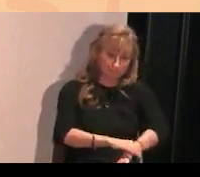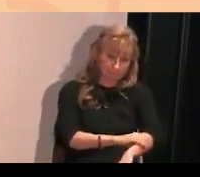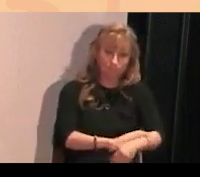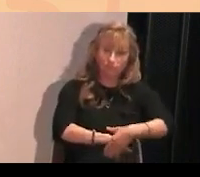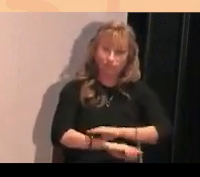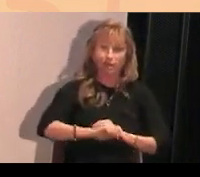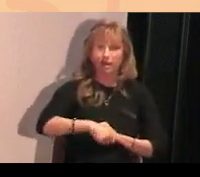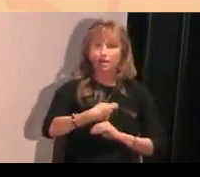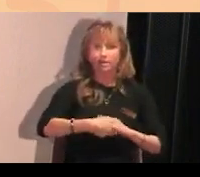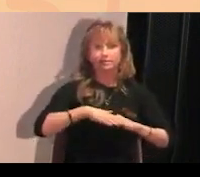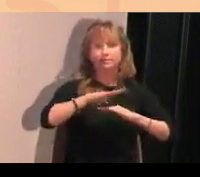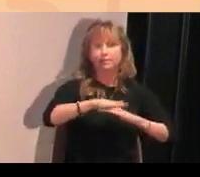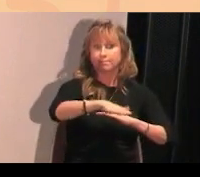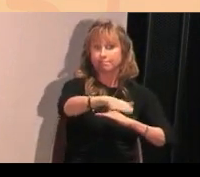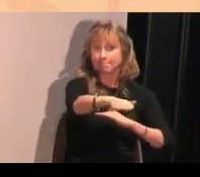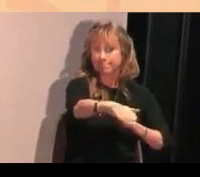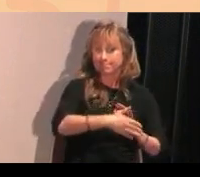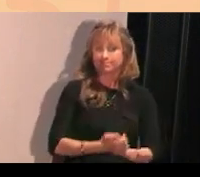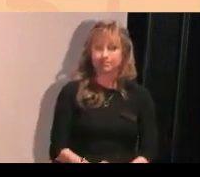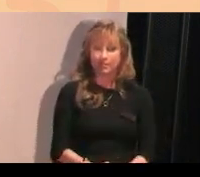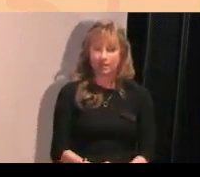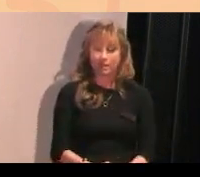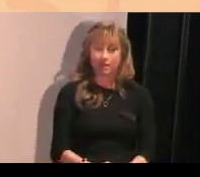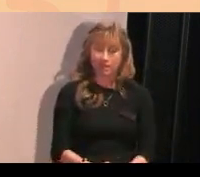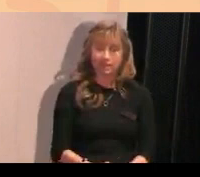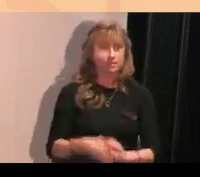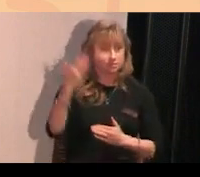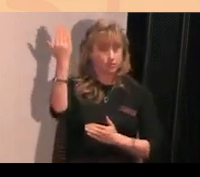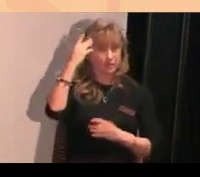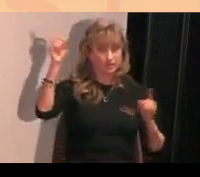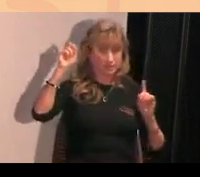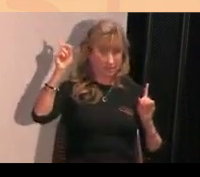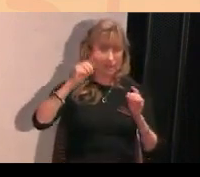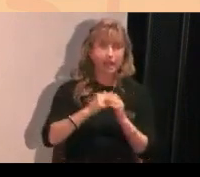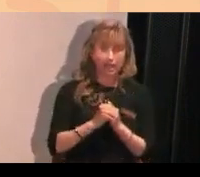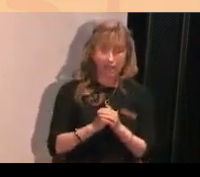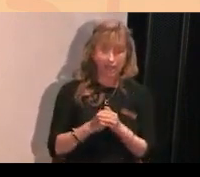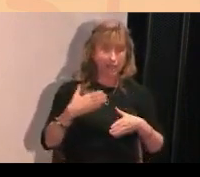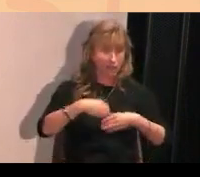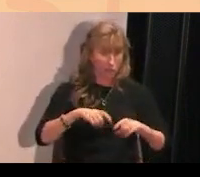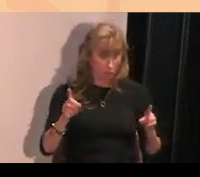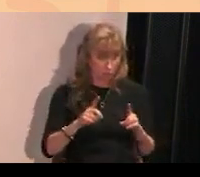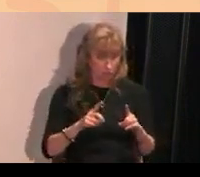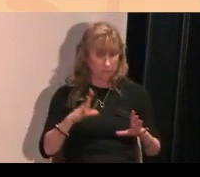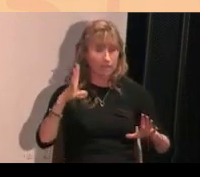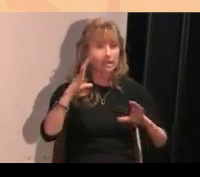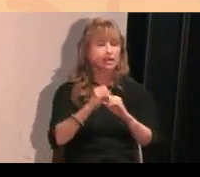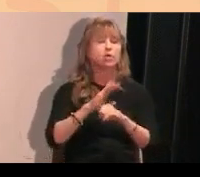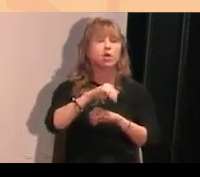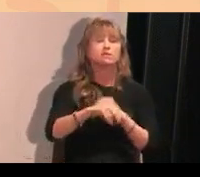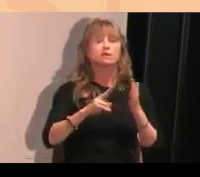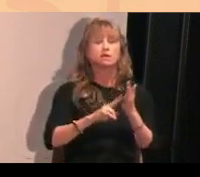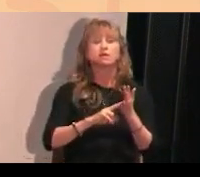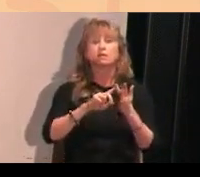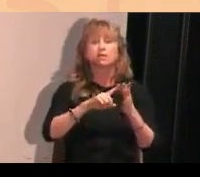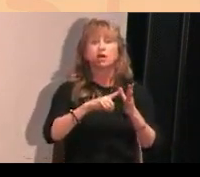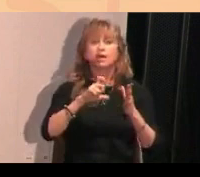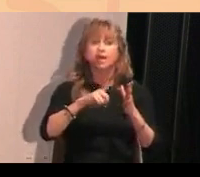we may make. The presentation today includes a summary of the NIACA consultation findings and